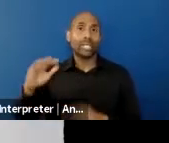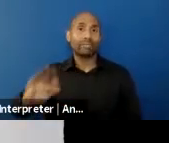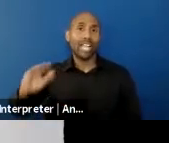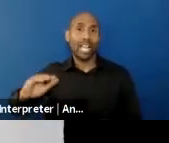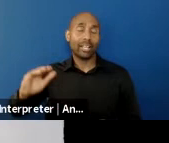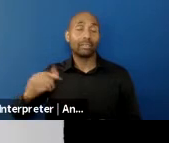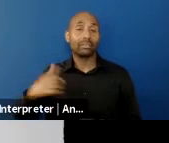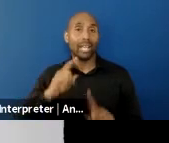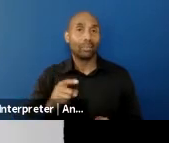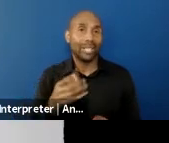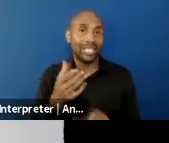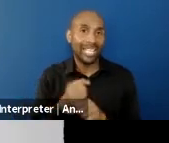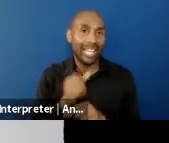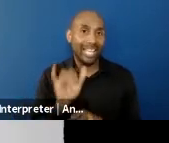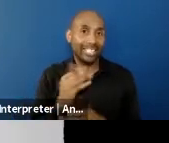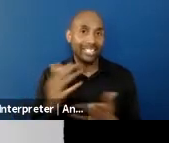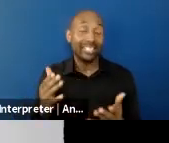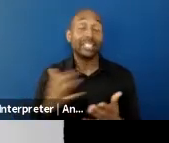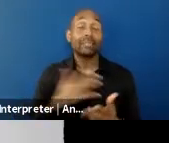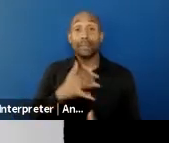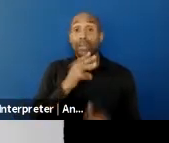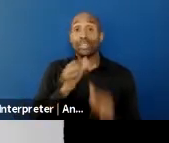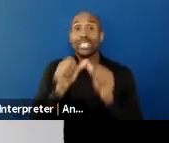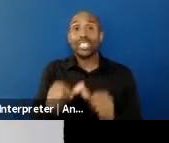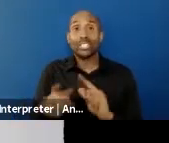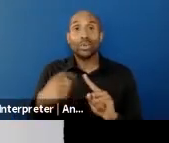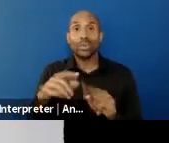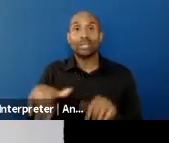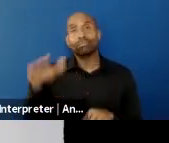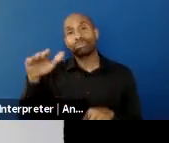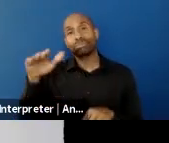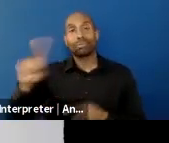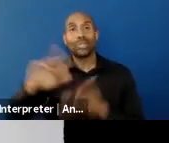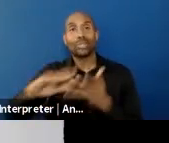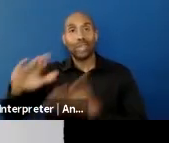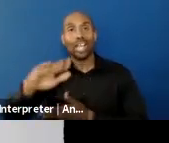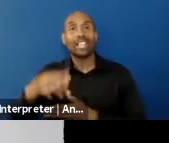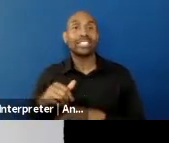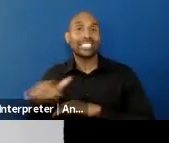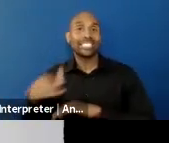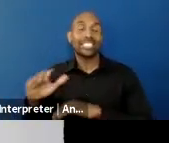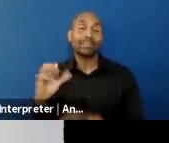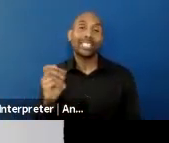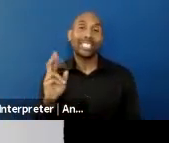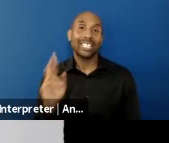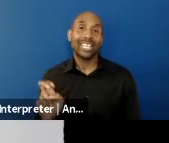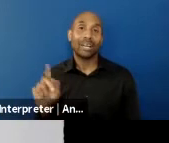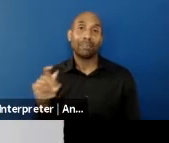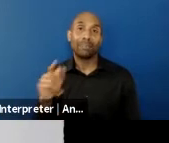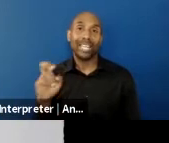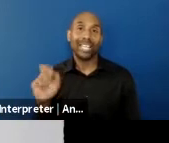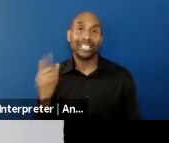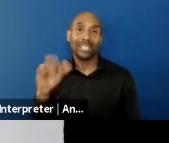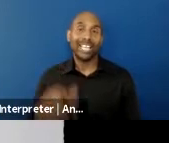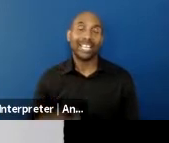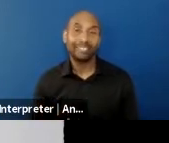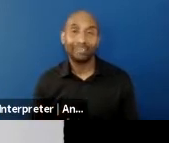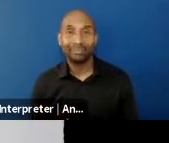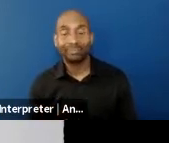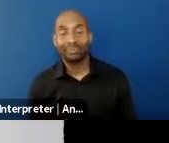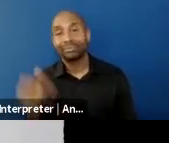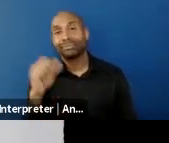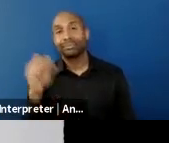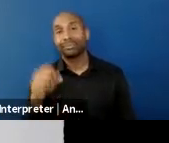And my mother continued that treat for me when I got to college.